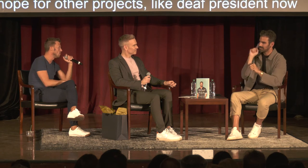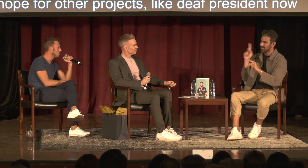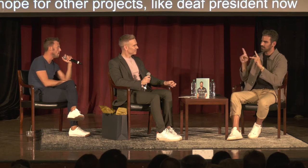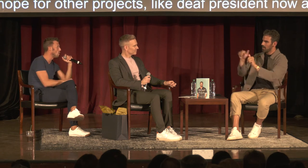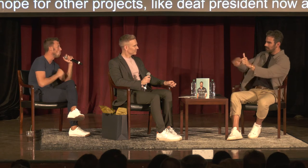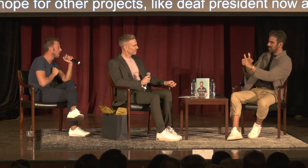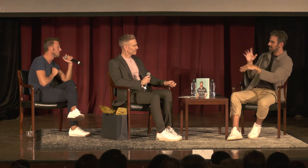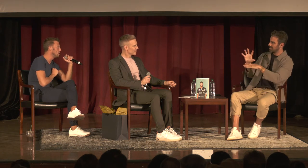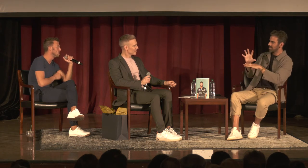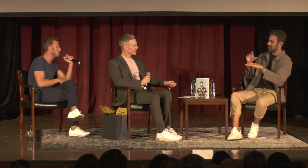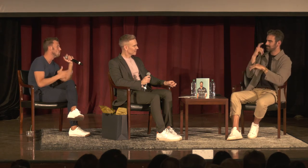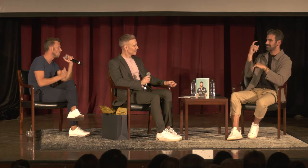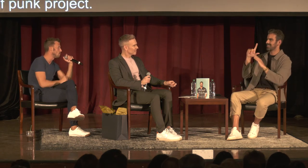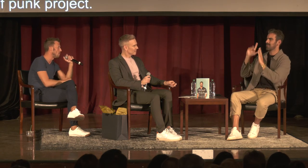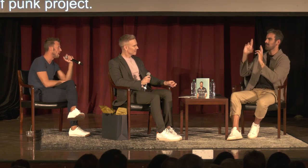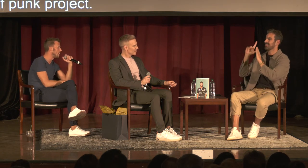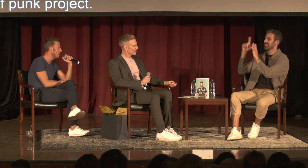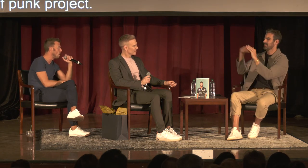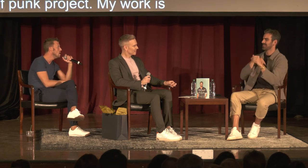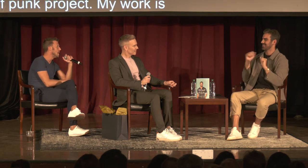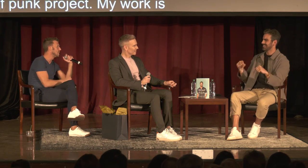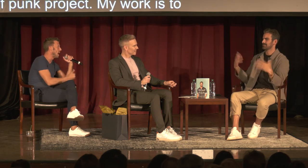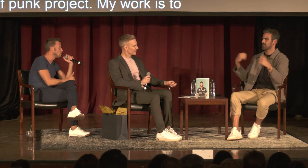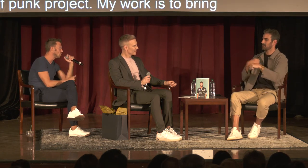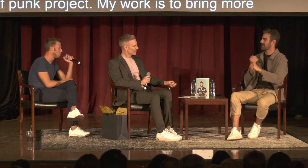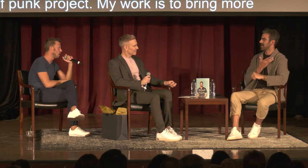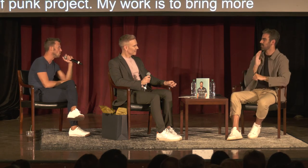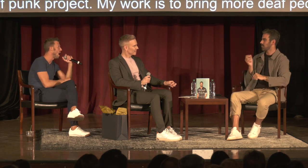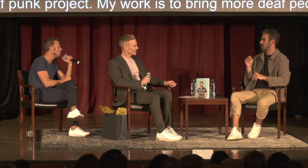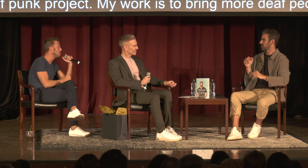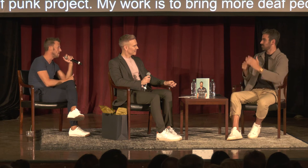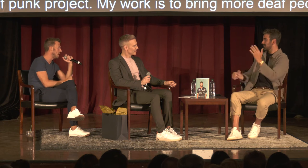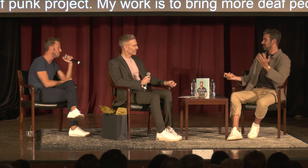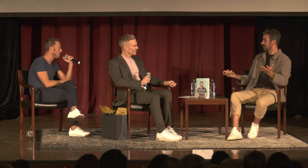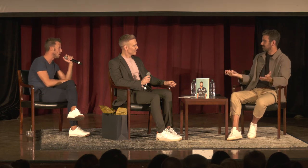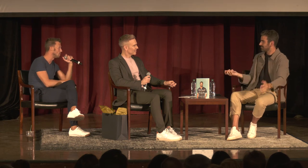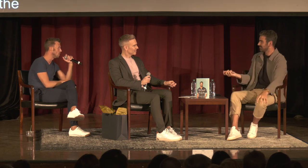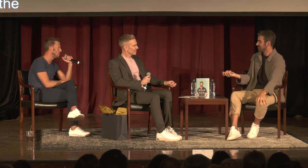project, my work is really to bring more Deaf people behind the camera and to give entrance to creatives who haven't been able to find the opportunities